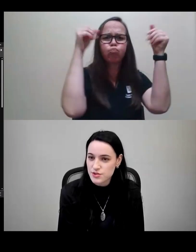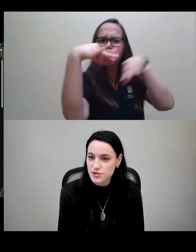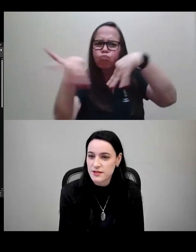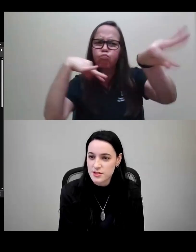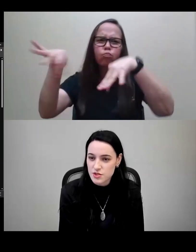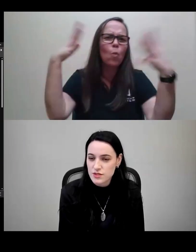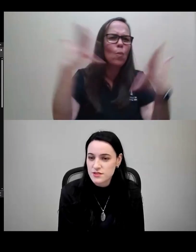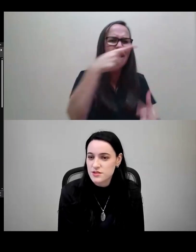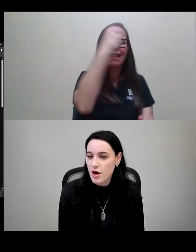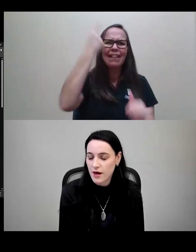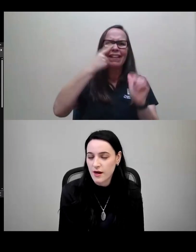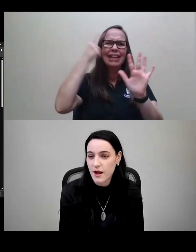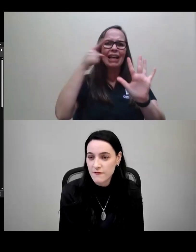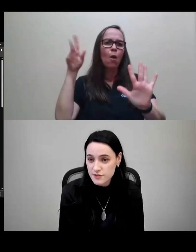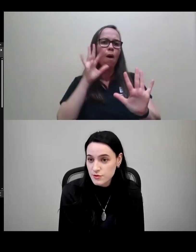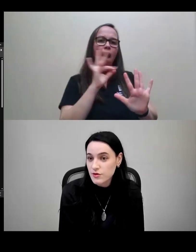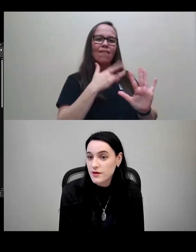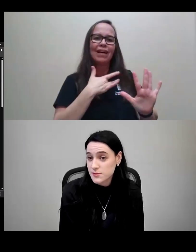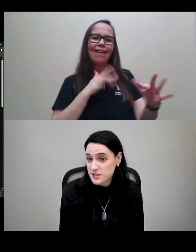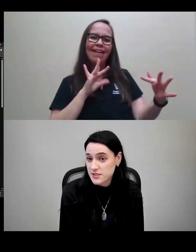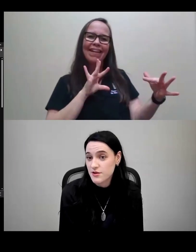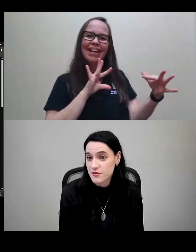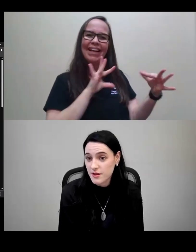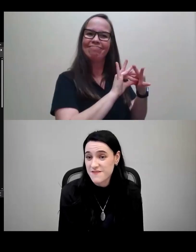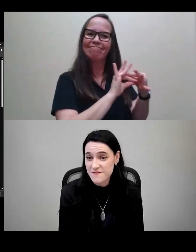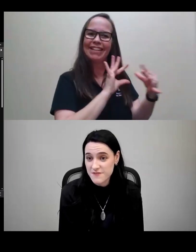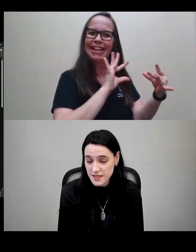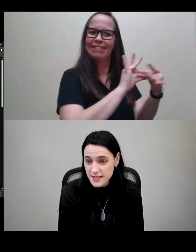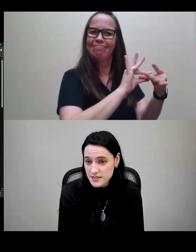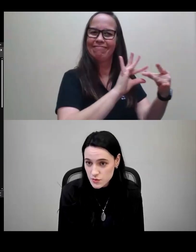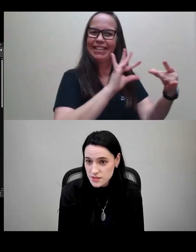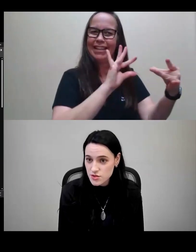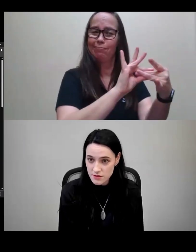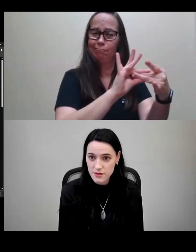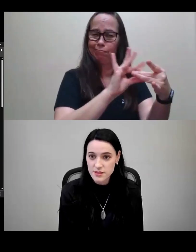and make sure that the students are comfortable expressing their thoughts and feelings with each